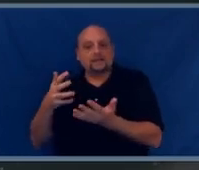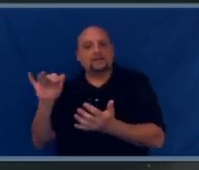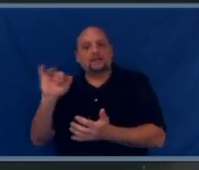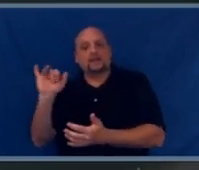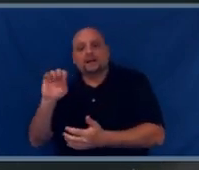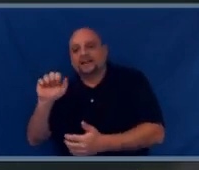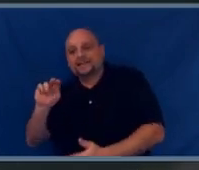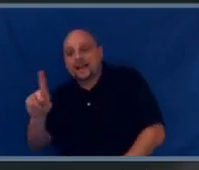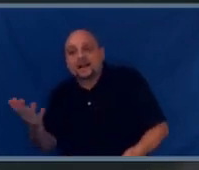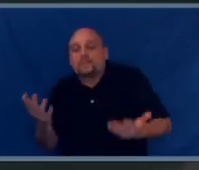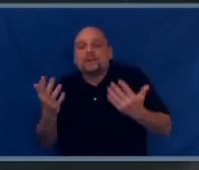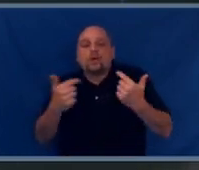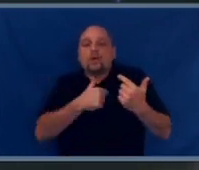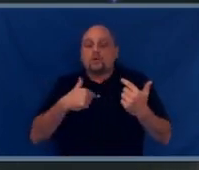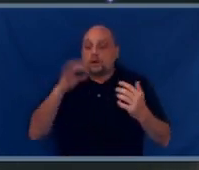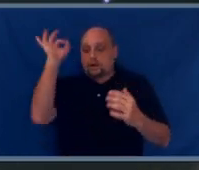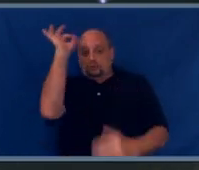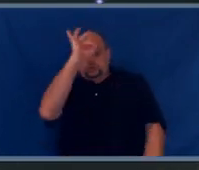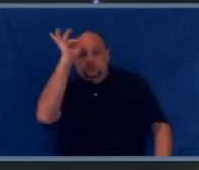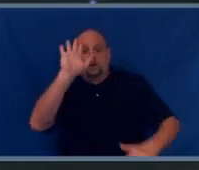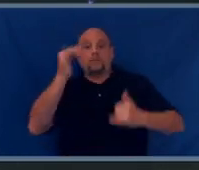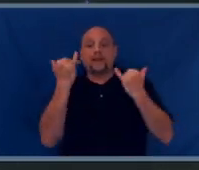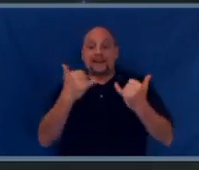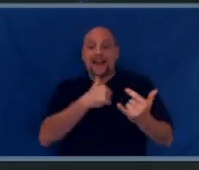ALL THE DATA COLLECTED DURING